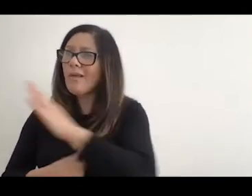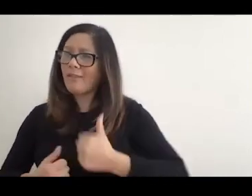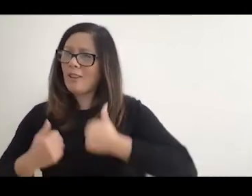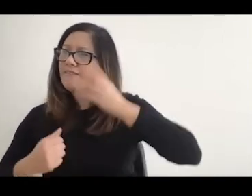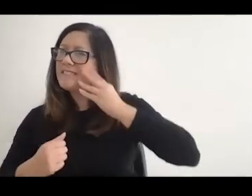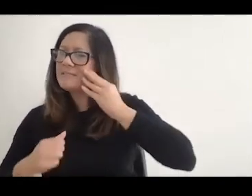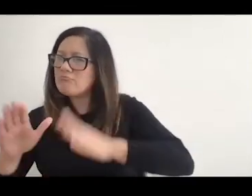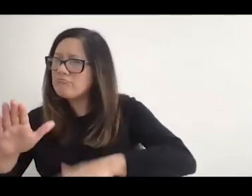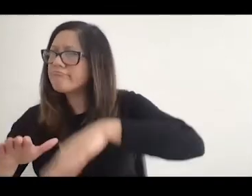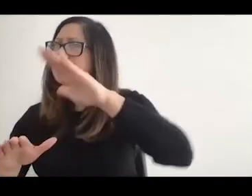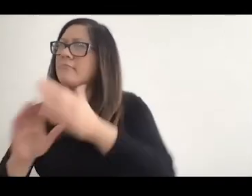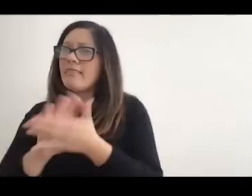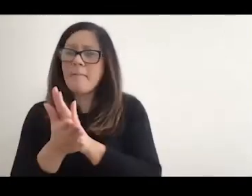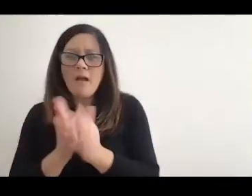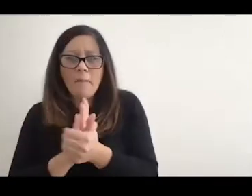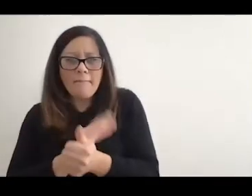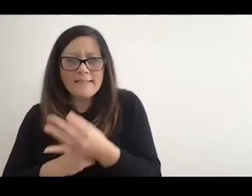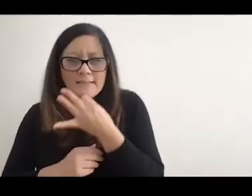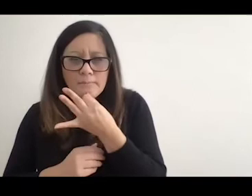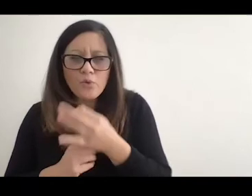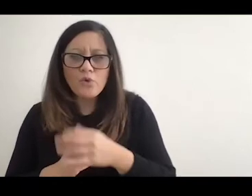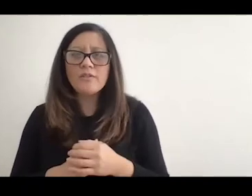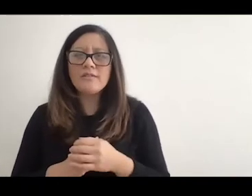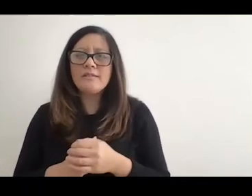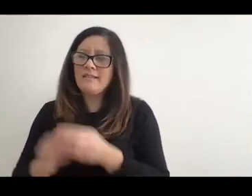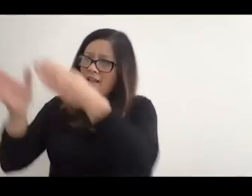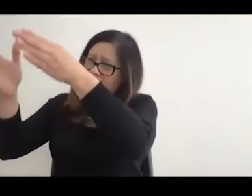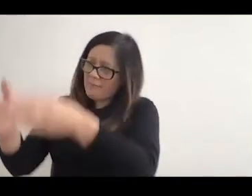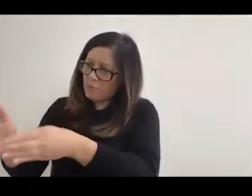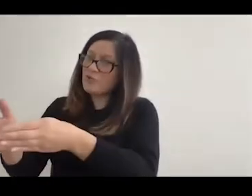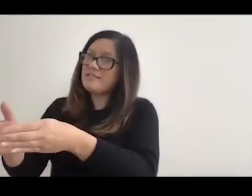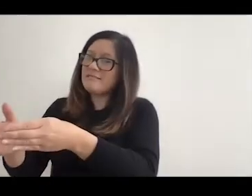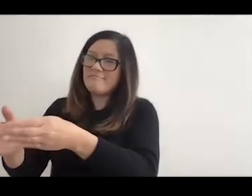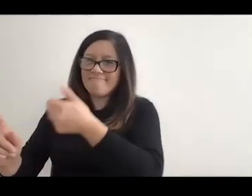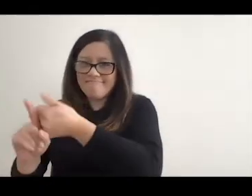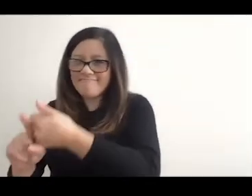But having the human that you're designing for as a part of that.